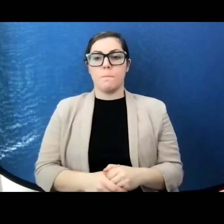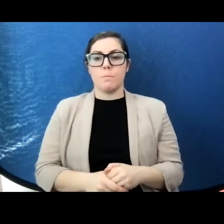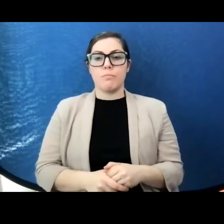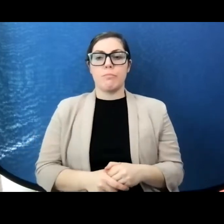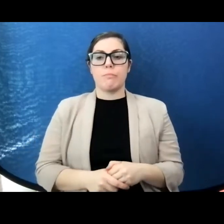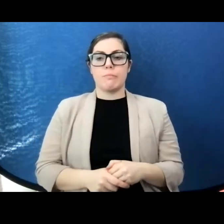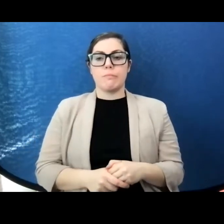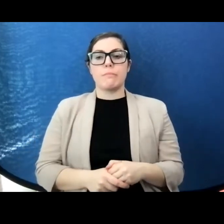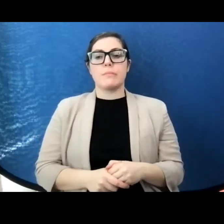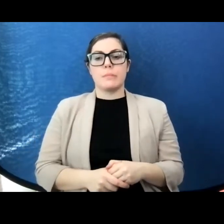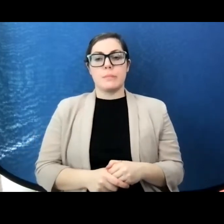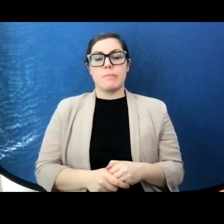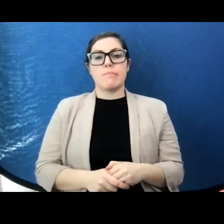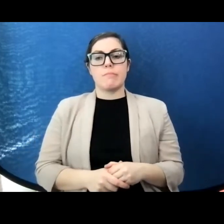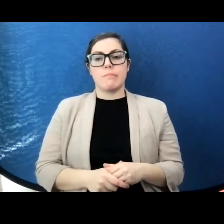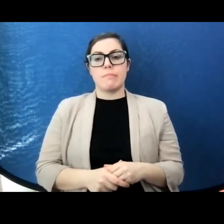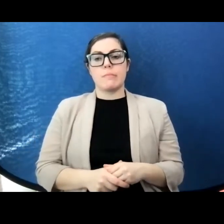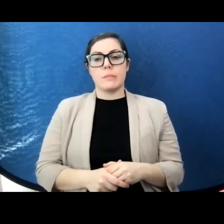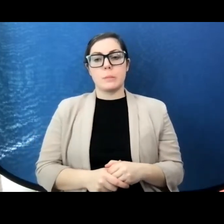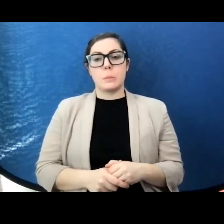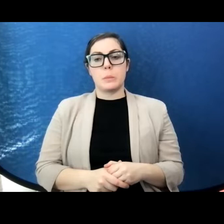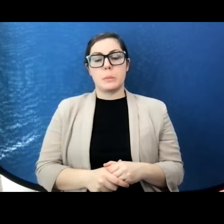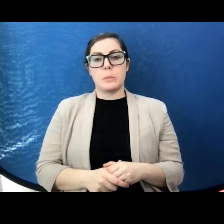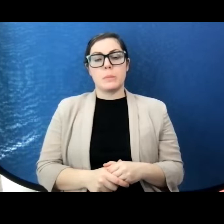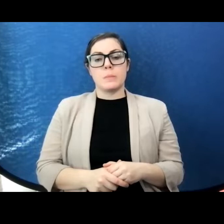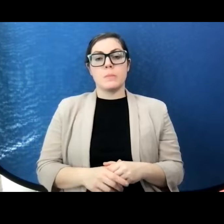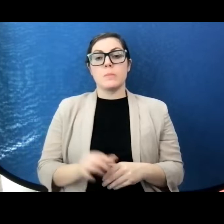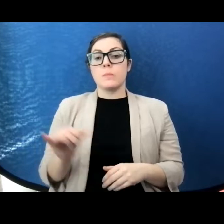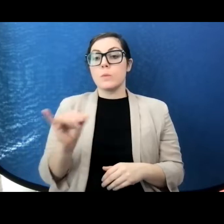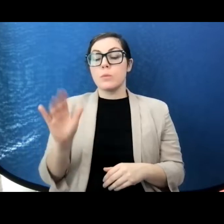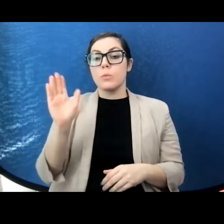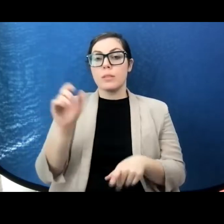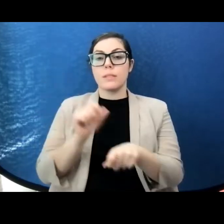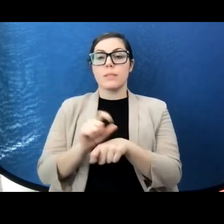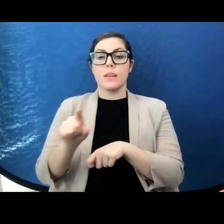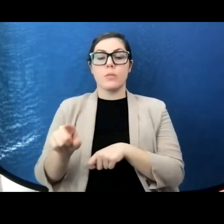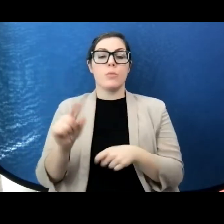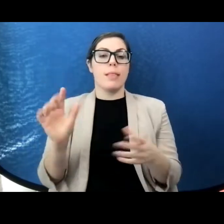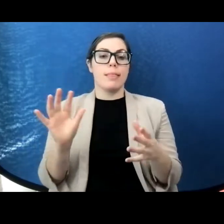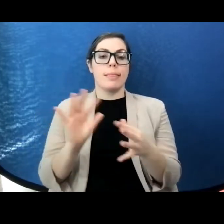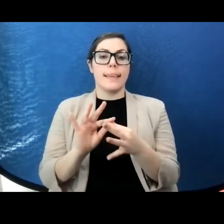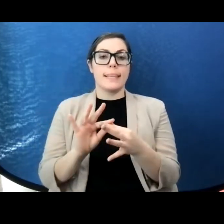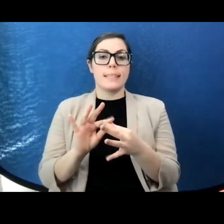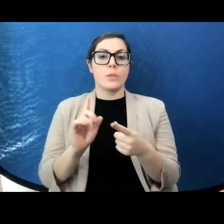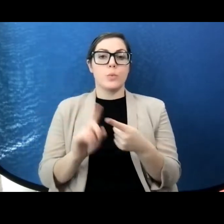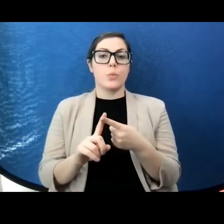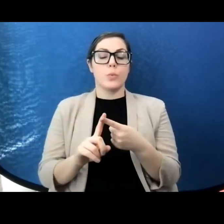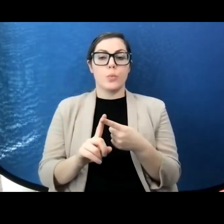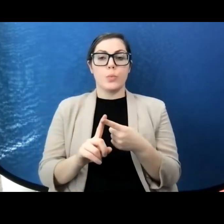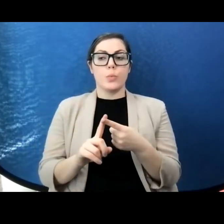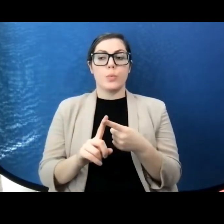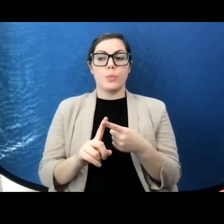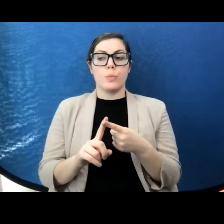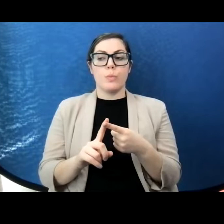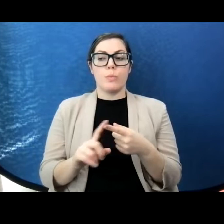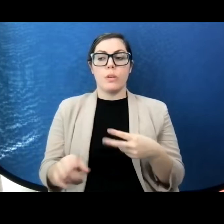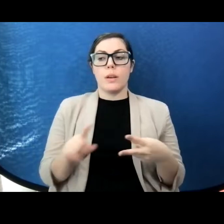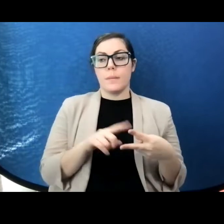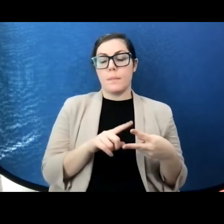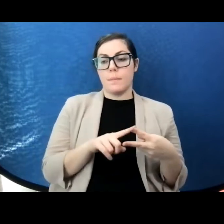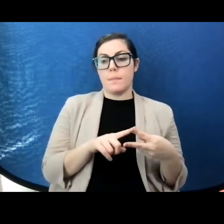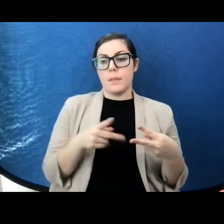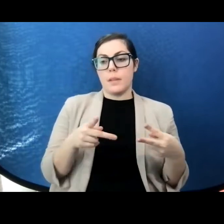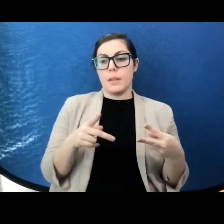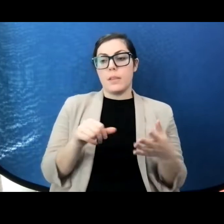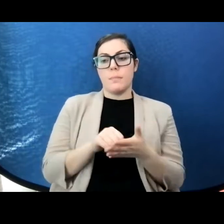the Webinar, and we'll also send you some links to both the page to the Access to Exchange Summit